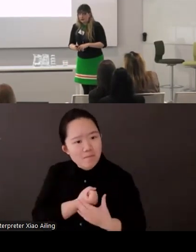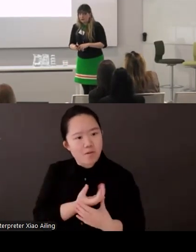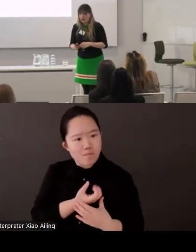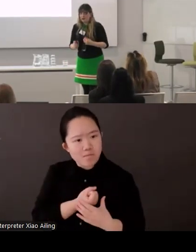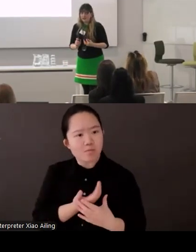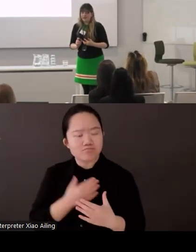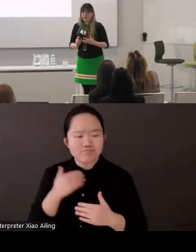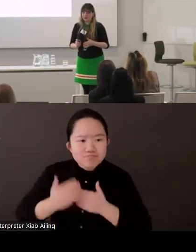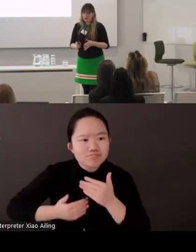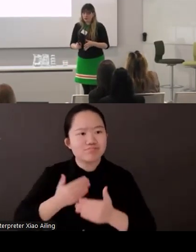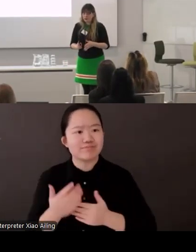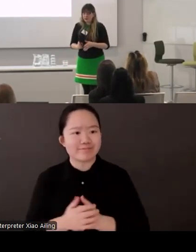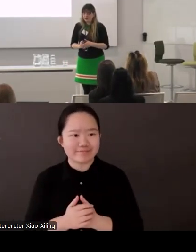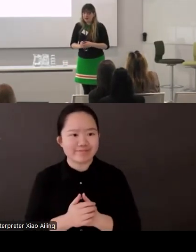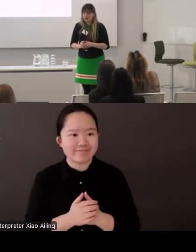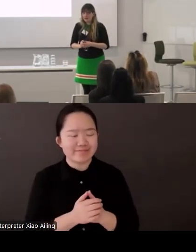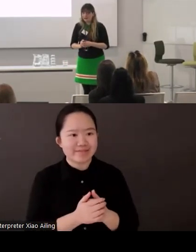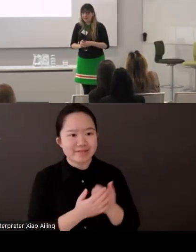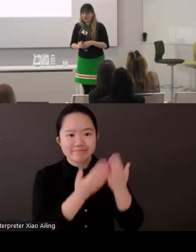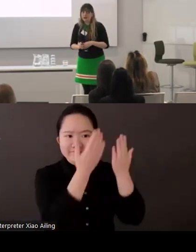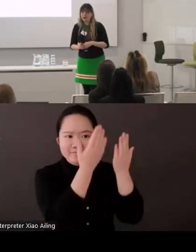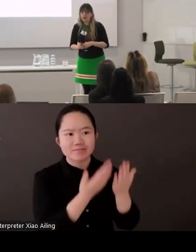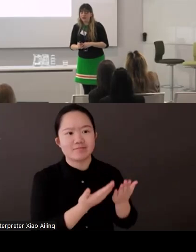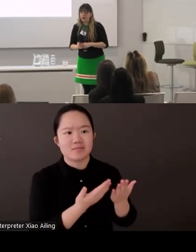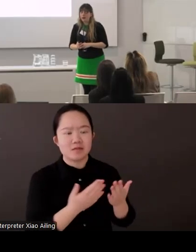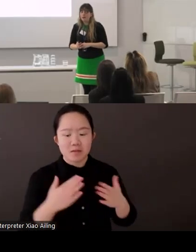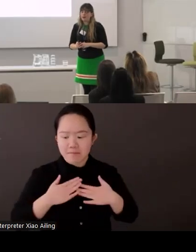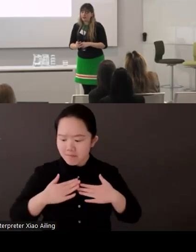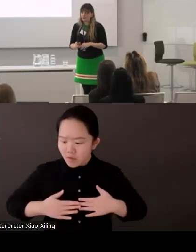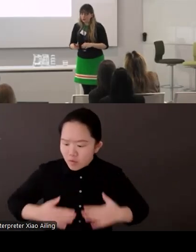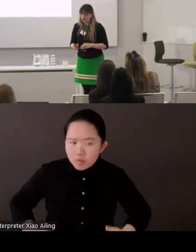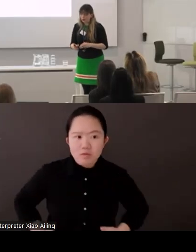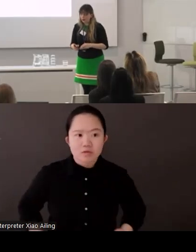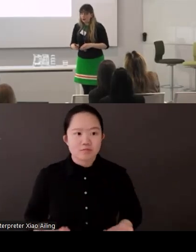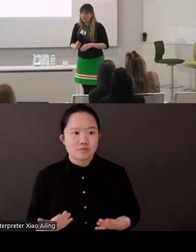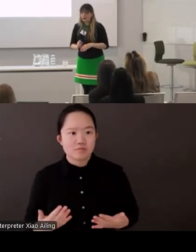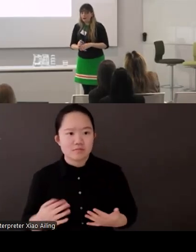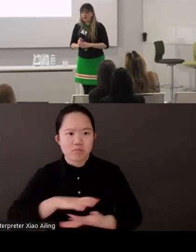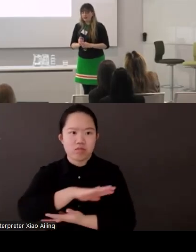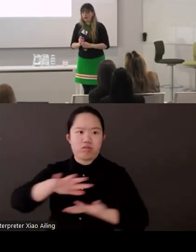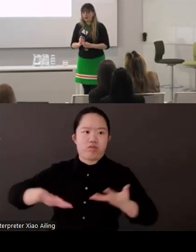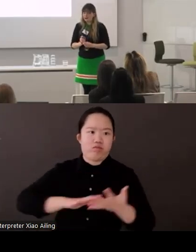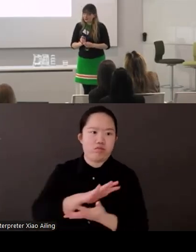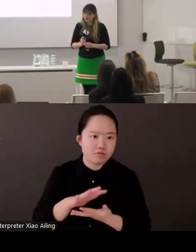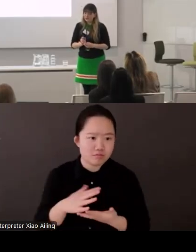My body is a disturbance. My body is different but unique. My body is strong. My body is f*cking gorgeous.